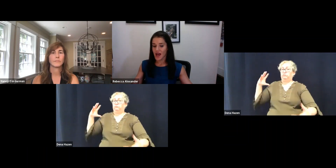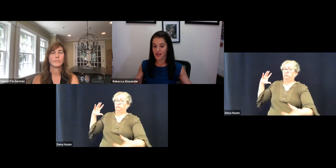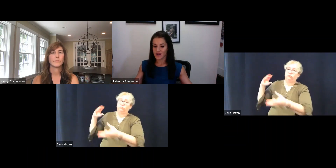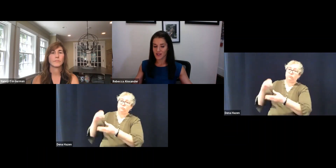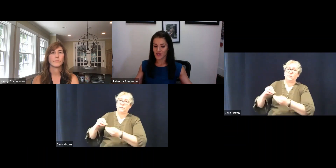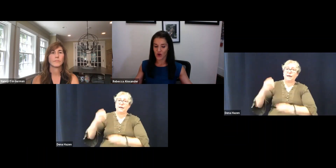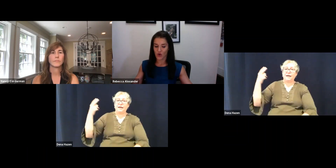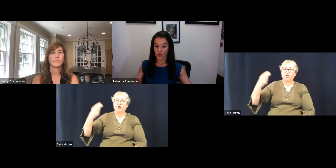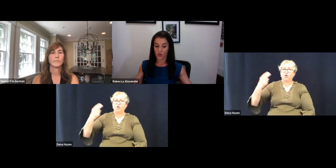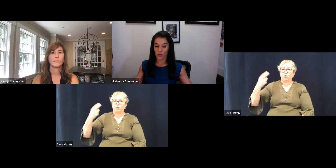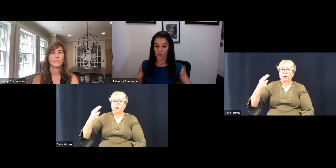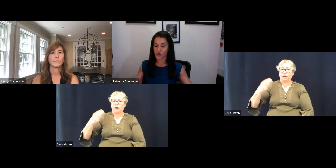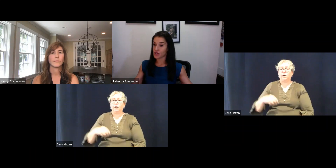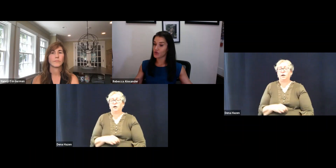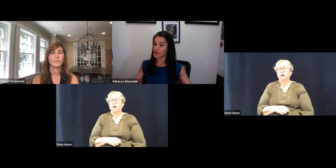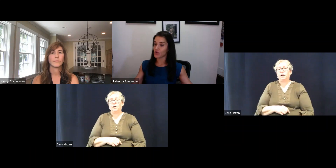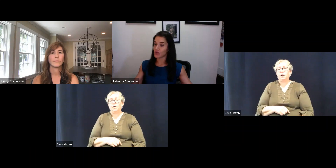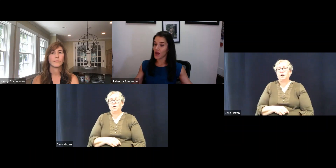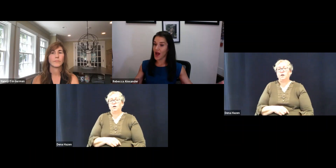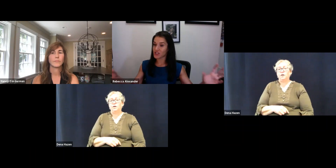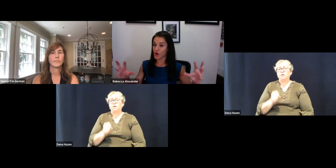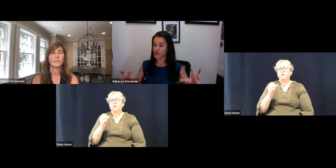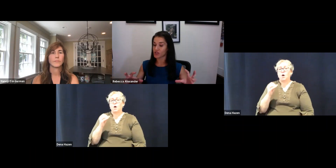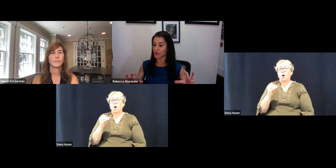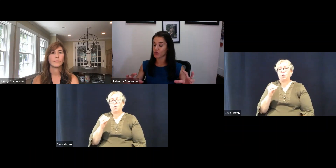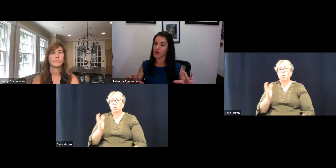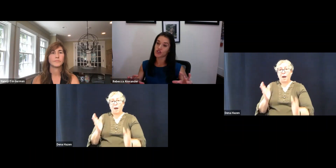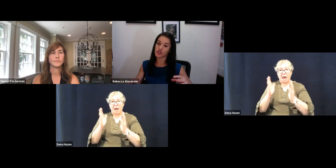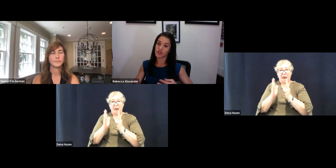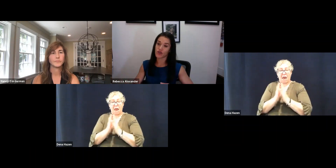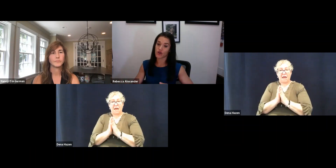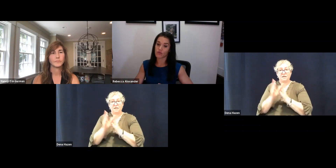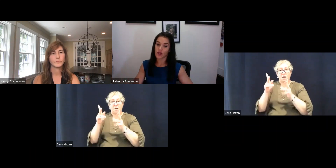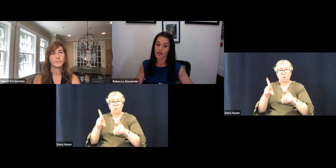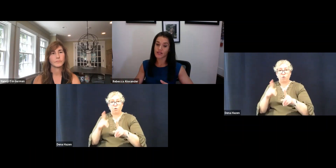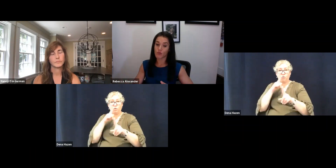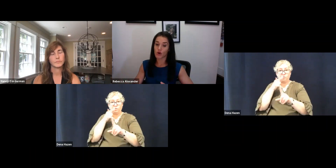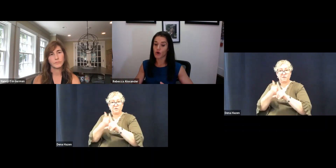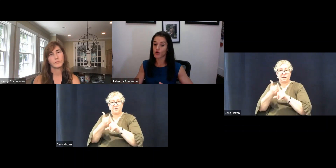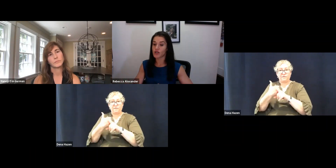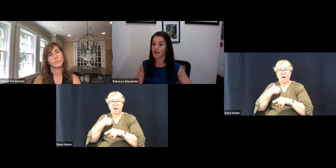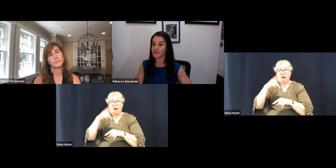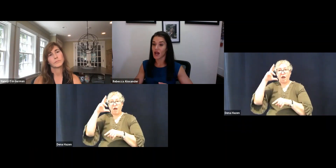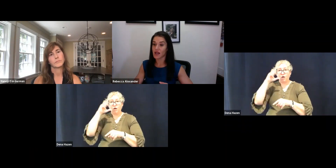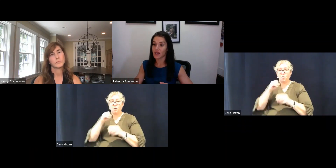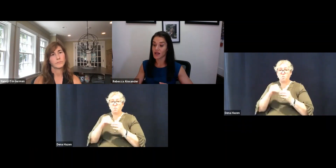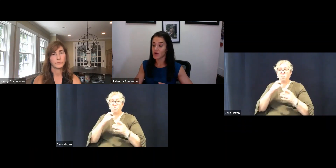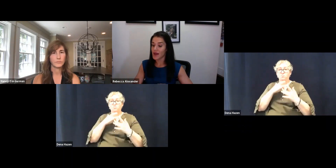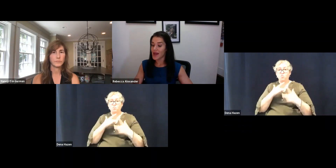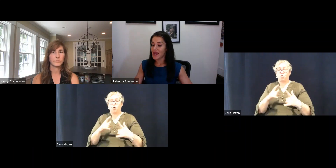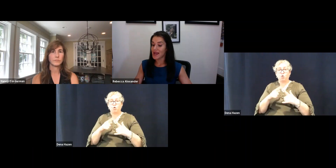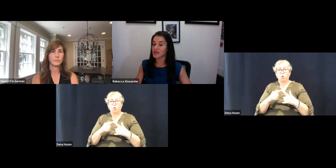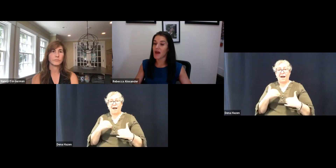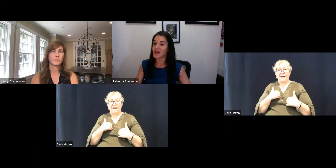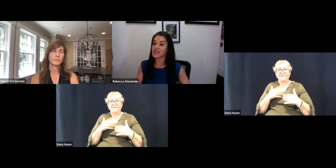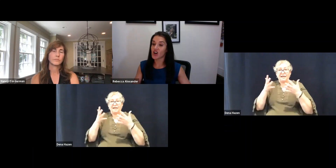And so to ask whether someone with Usher syndrome is more prone to anxiety, it depends